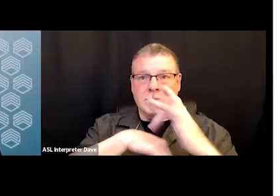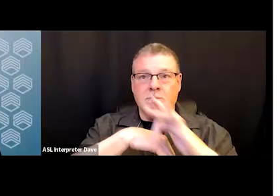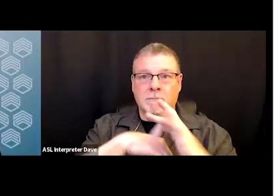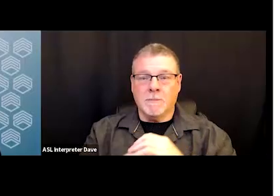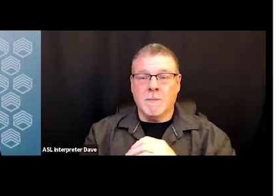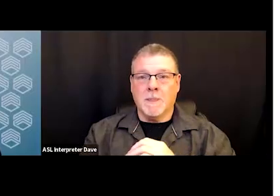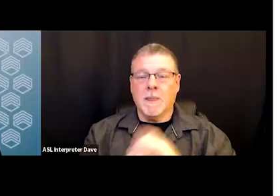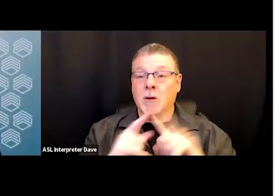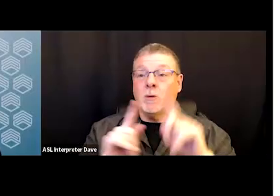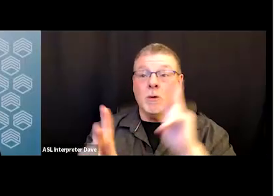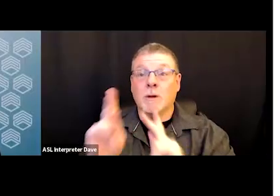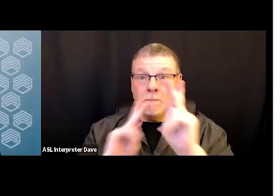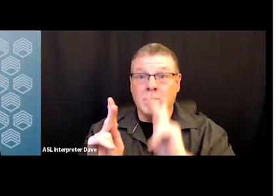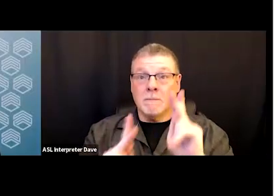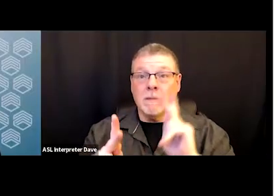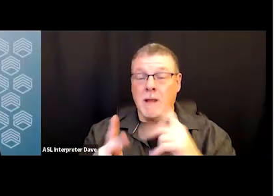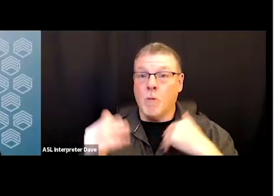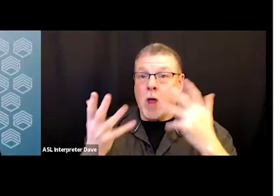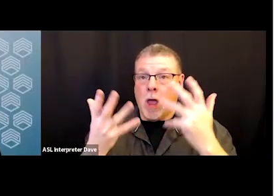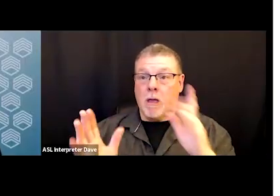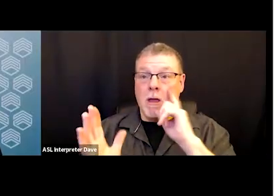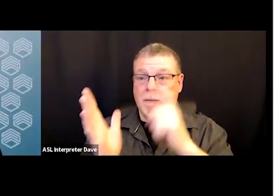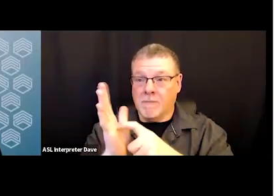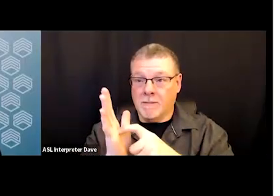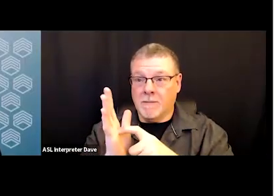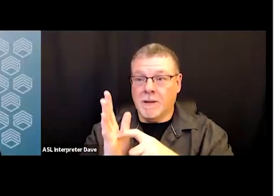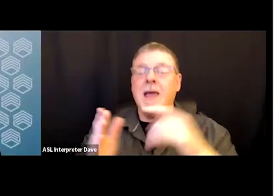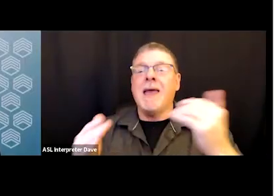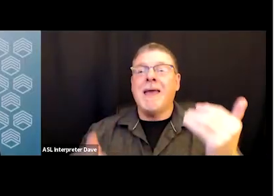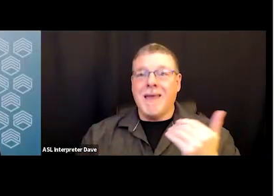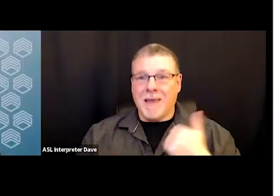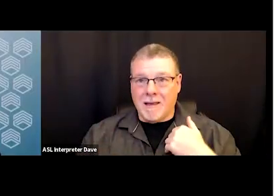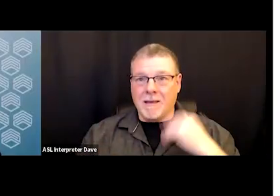to individuals that we've identified that have a trauma history and are symptomatic.